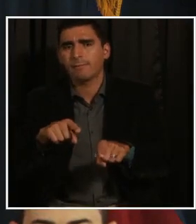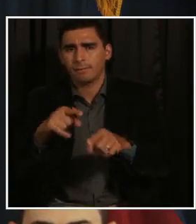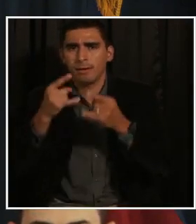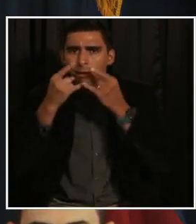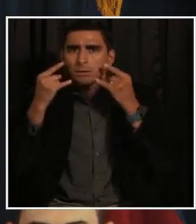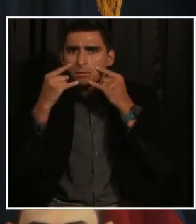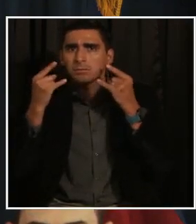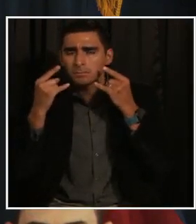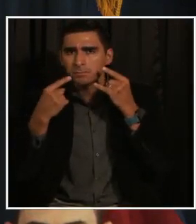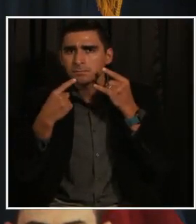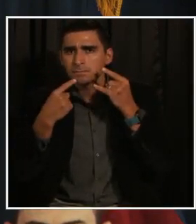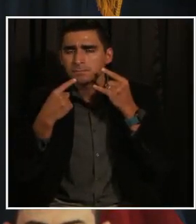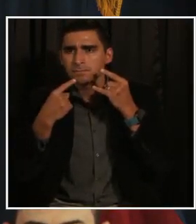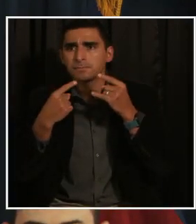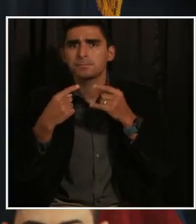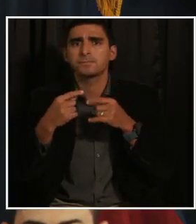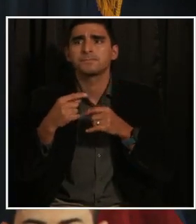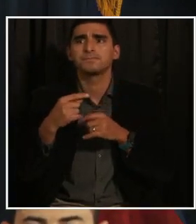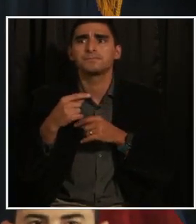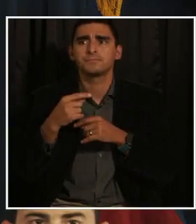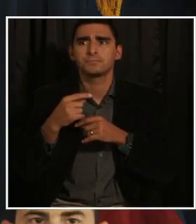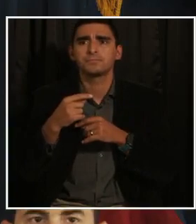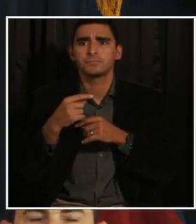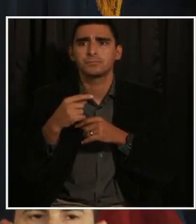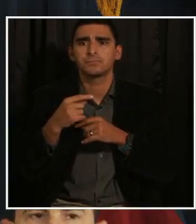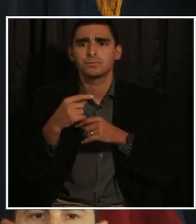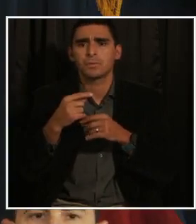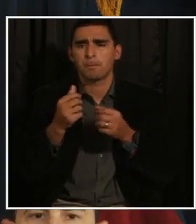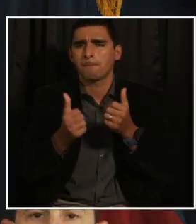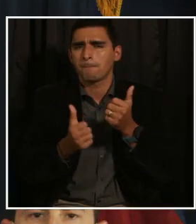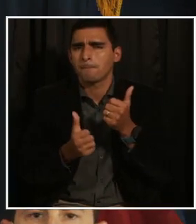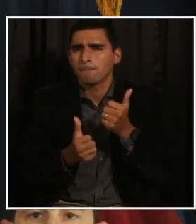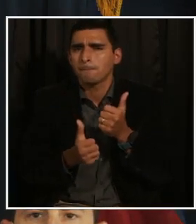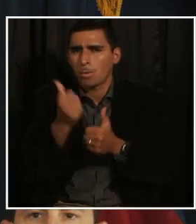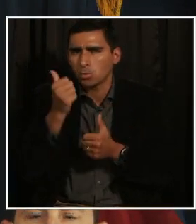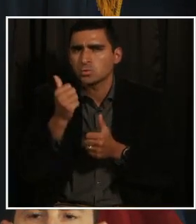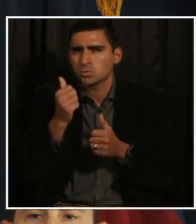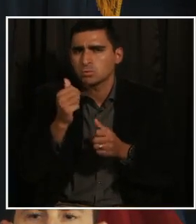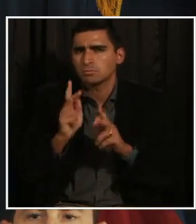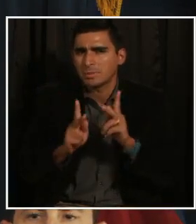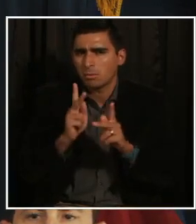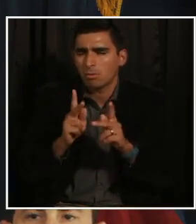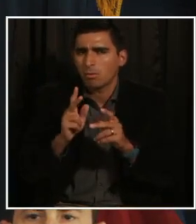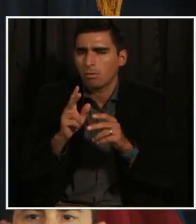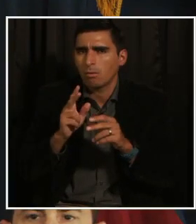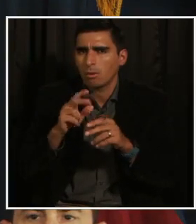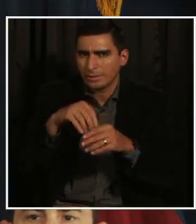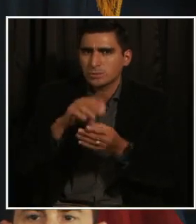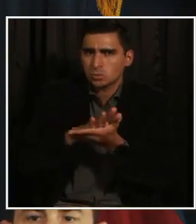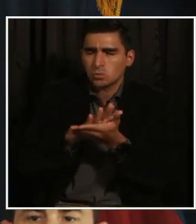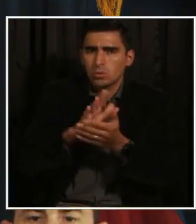are the substantial majority are wearing mass every day there are as i said governors that